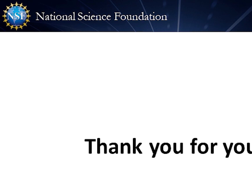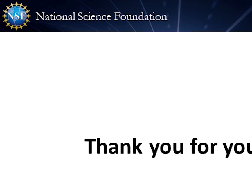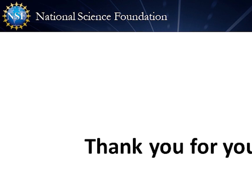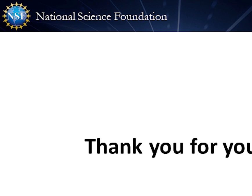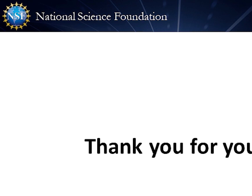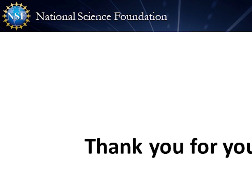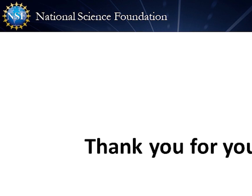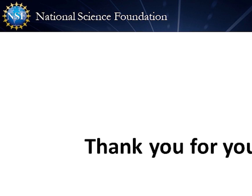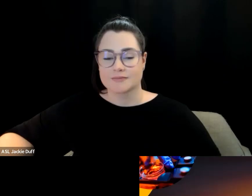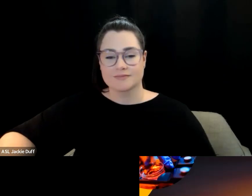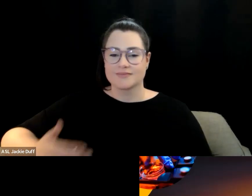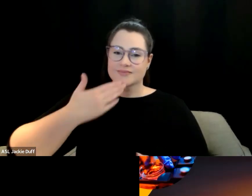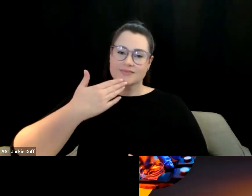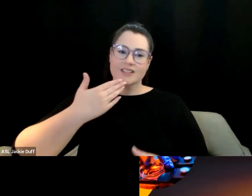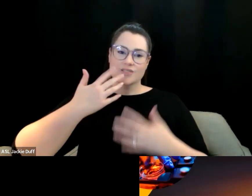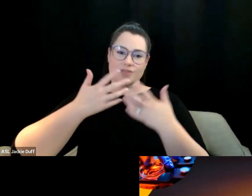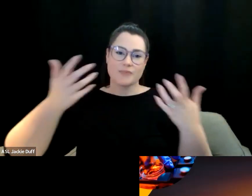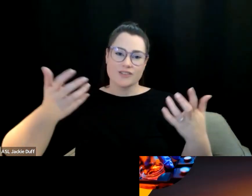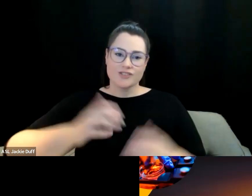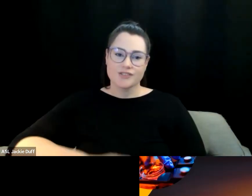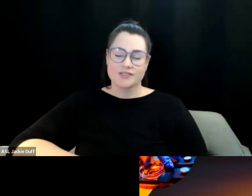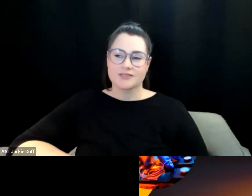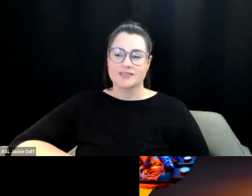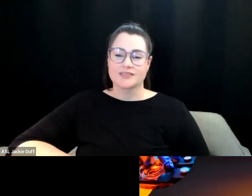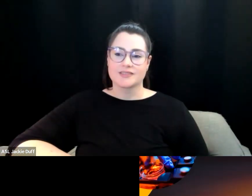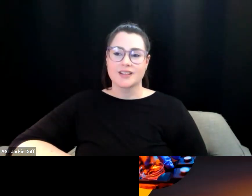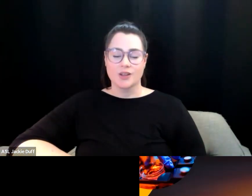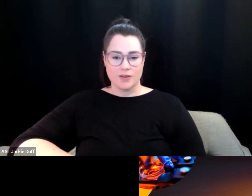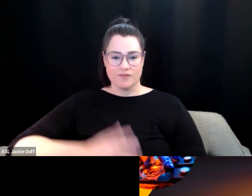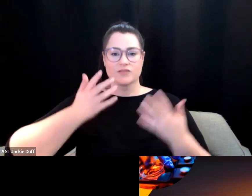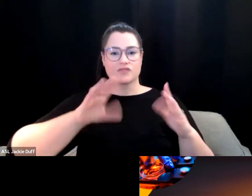Samantha Hunter: Thank you so much for that, Stephanie. We've answered a bunch of questions as they were coming in.